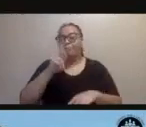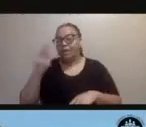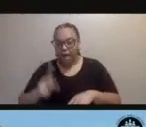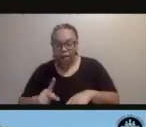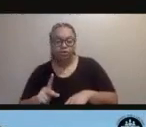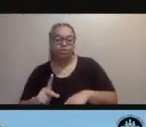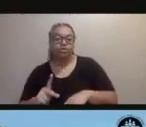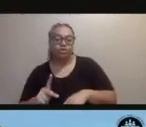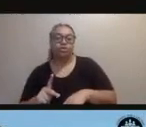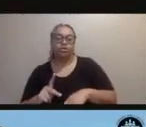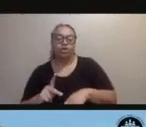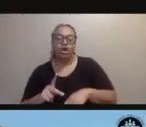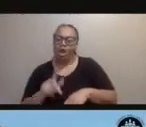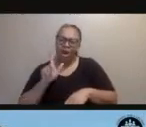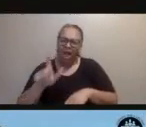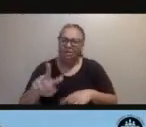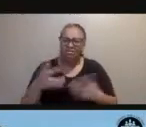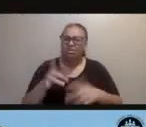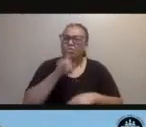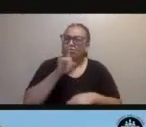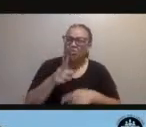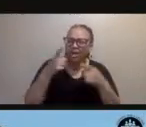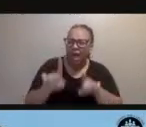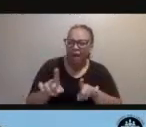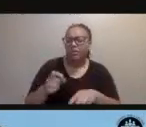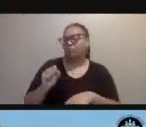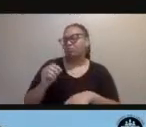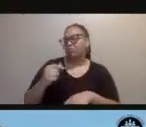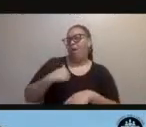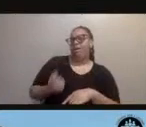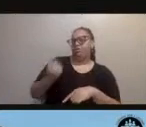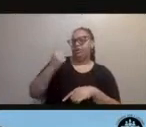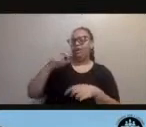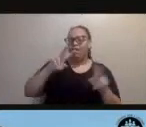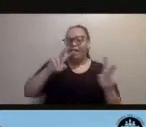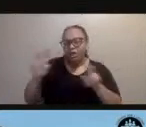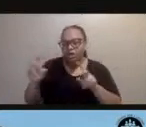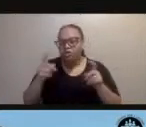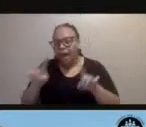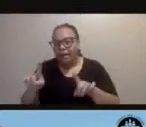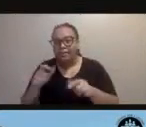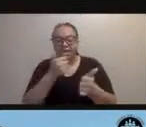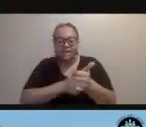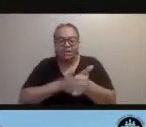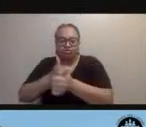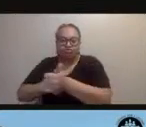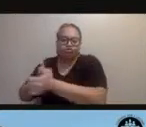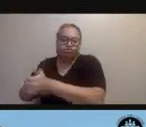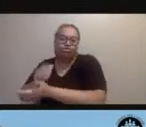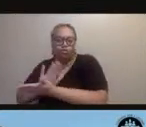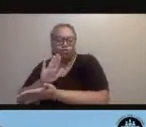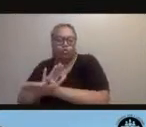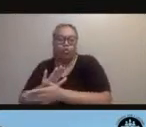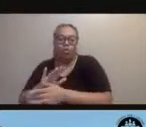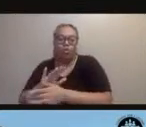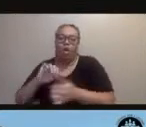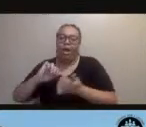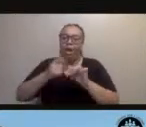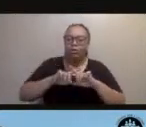ALL STAFF FROM ALL THE KAISER SCHOOLS.